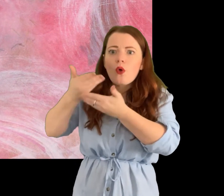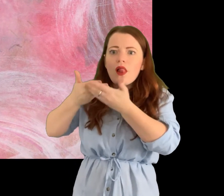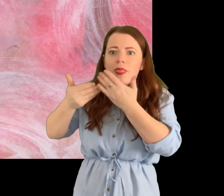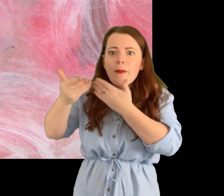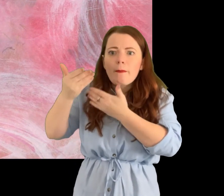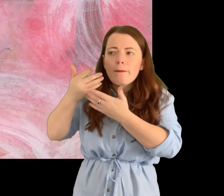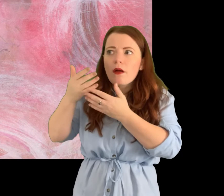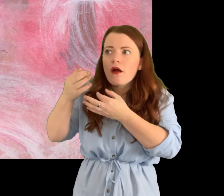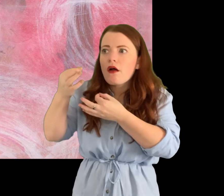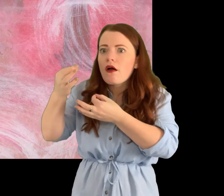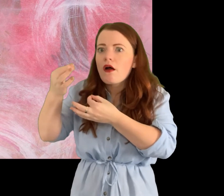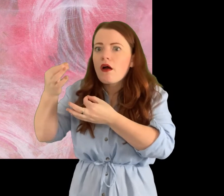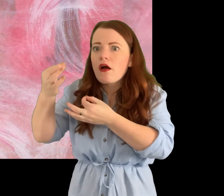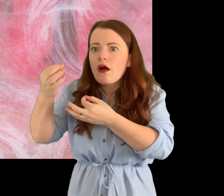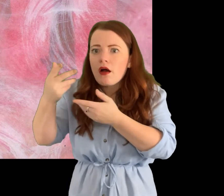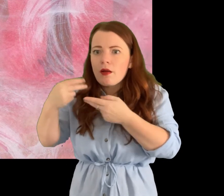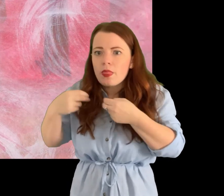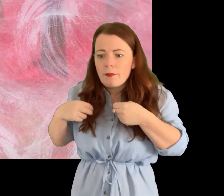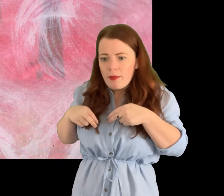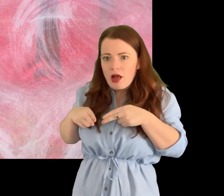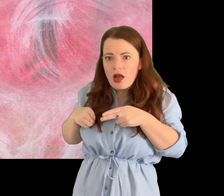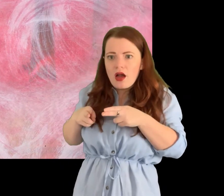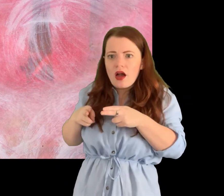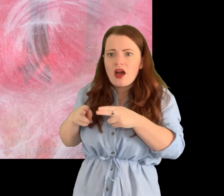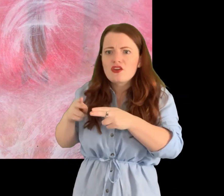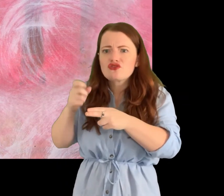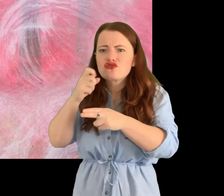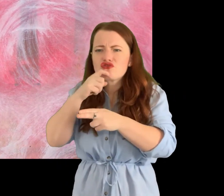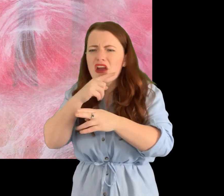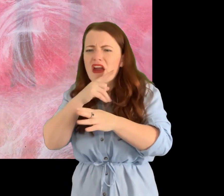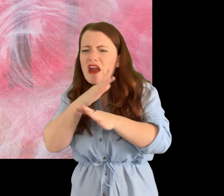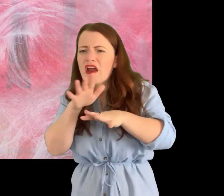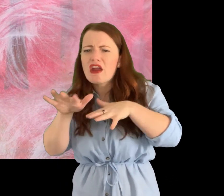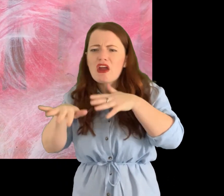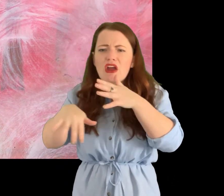Drawing them both up and forward By paths both strange and serpentine